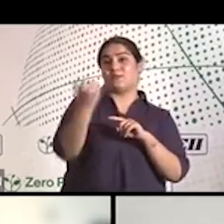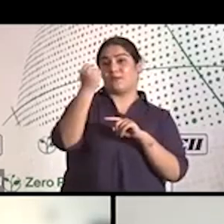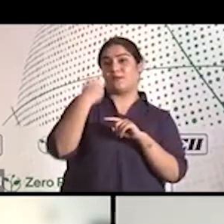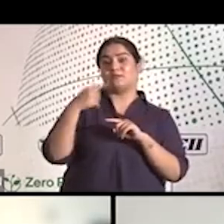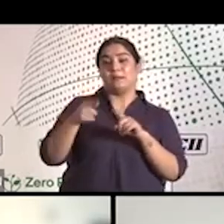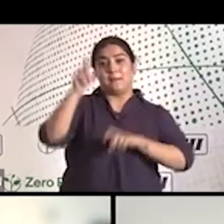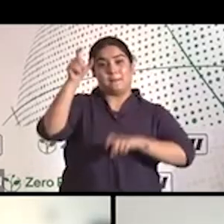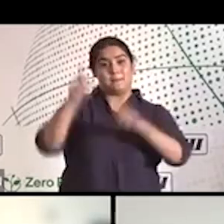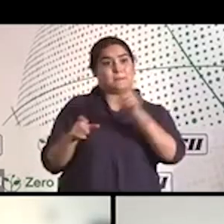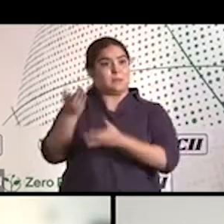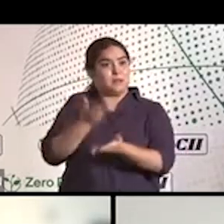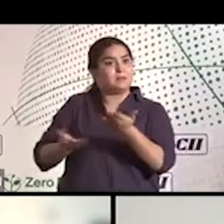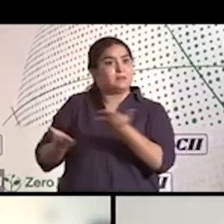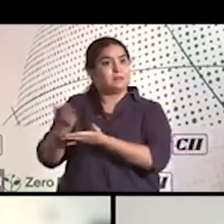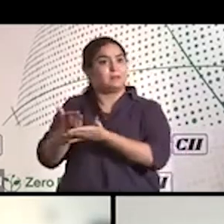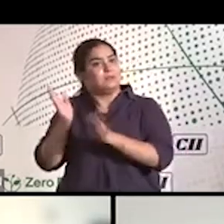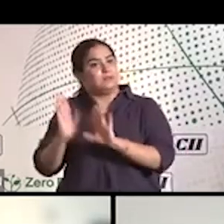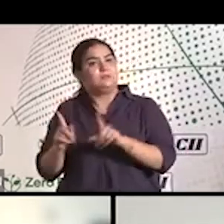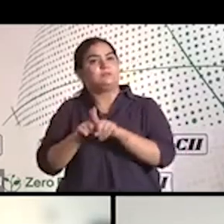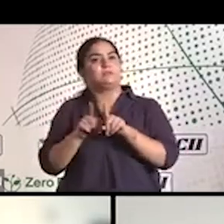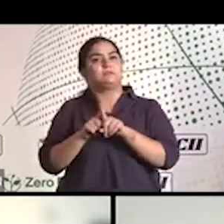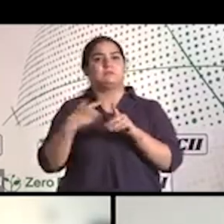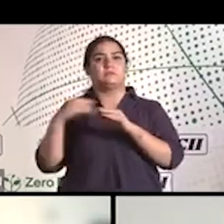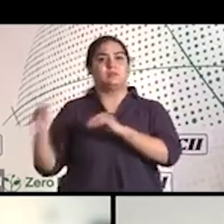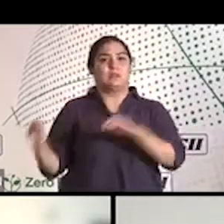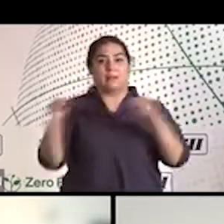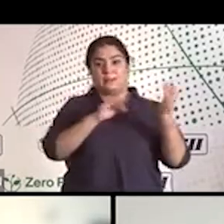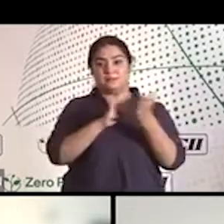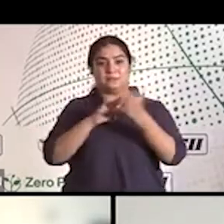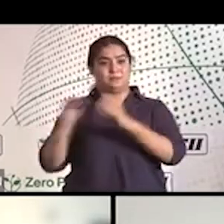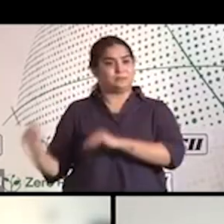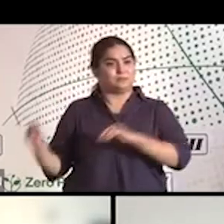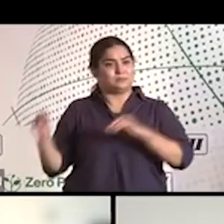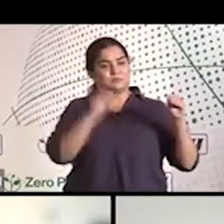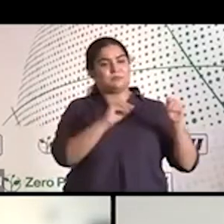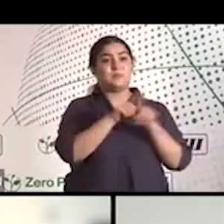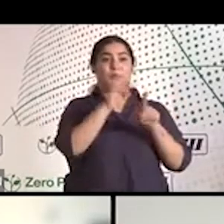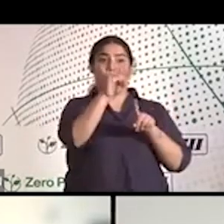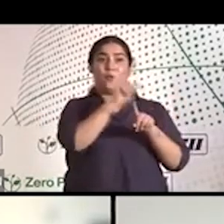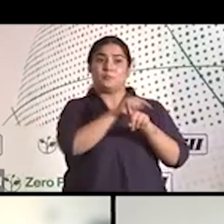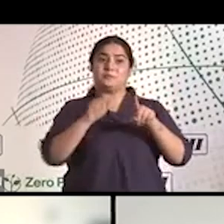who are reluctant to, from their places that are 4% people with disabilities